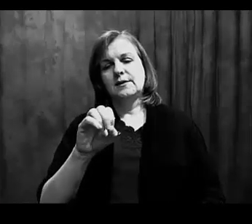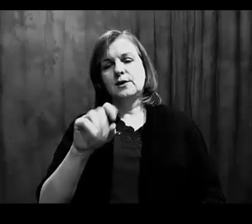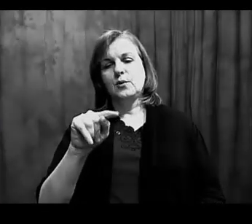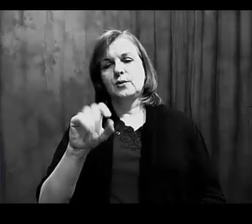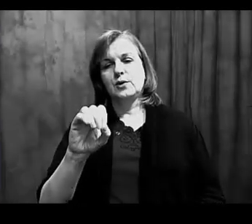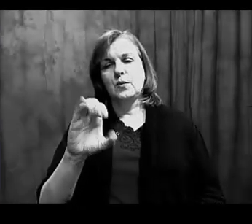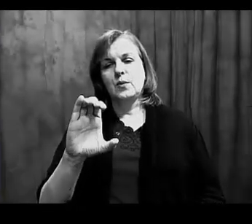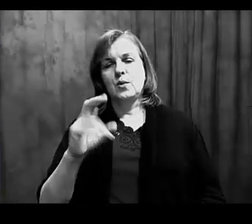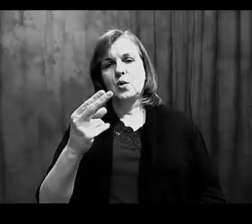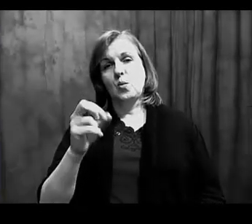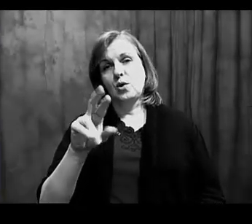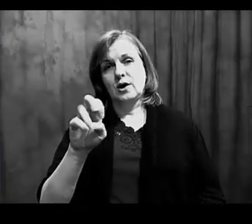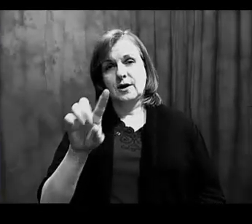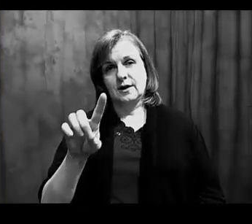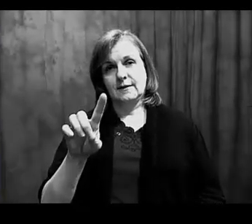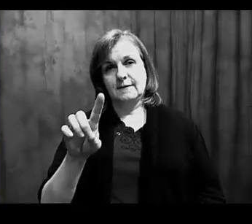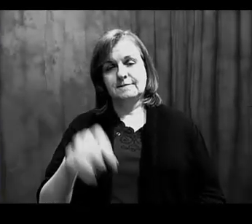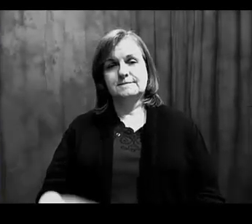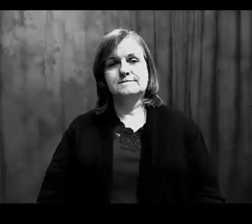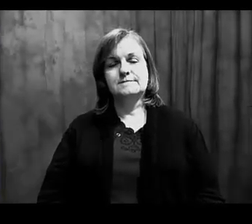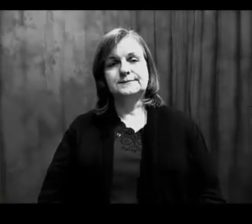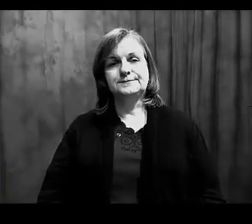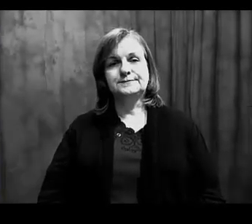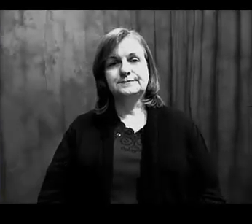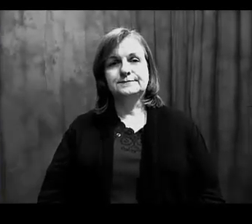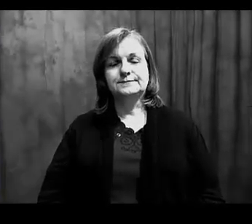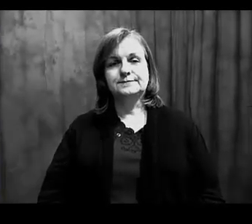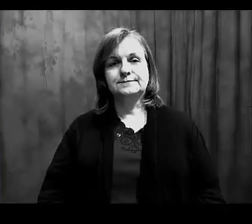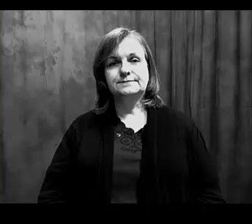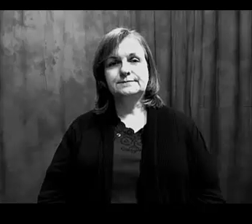a notochord